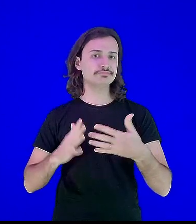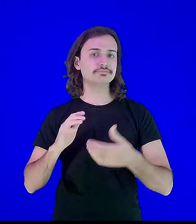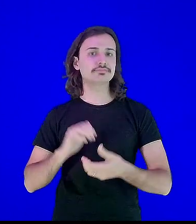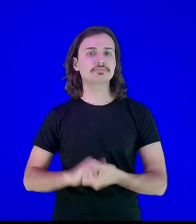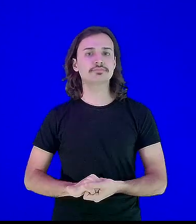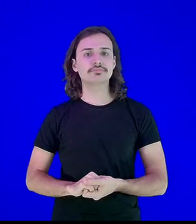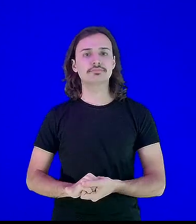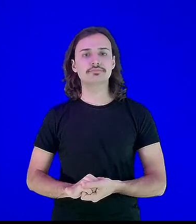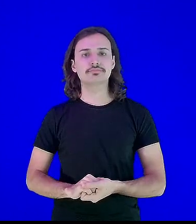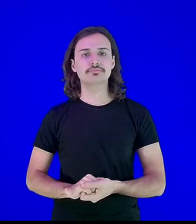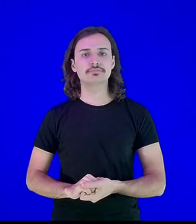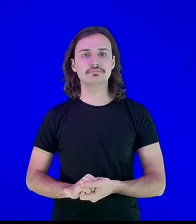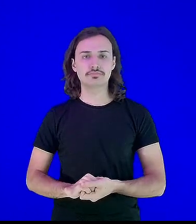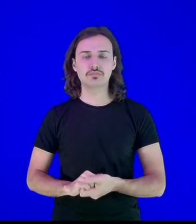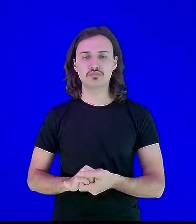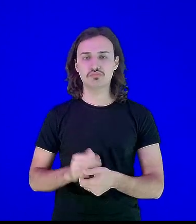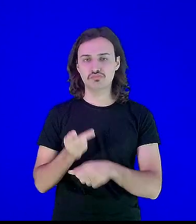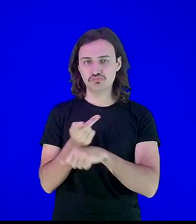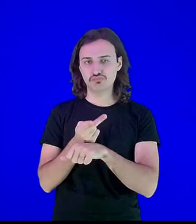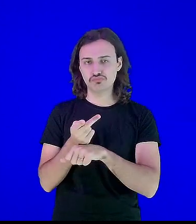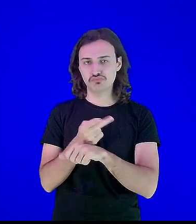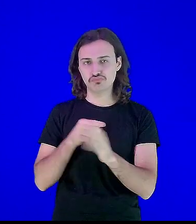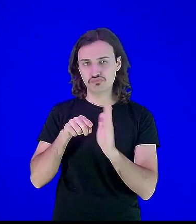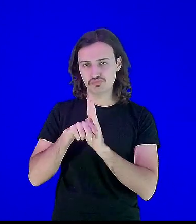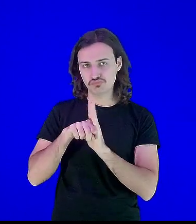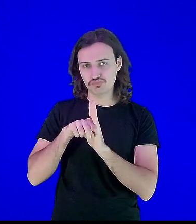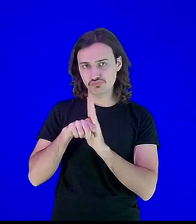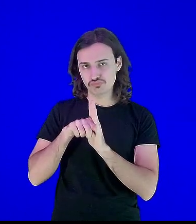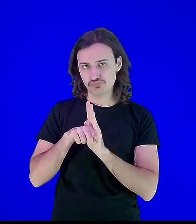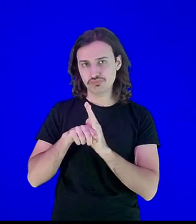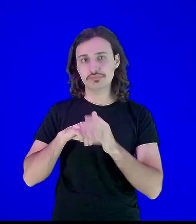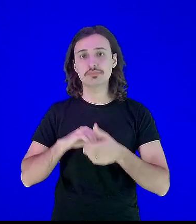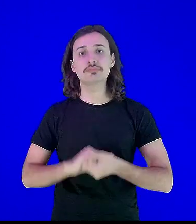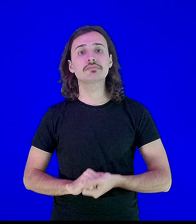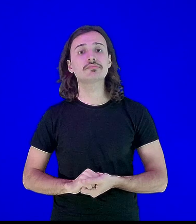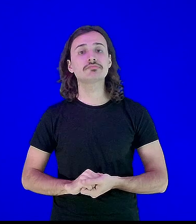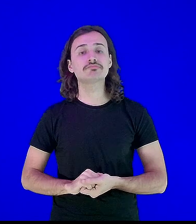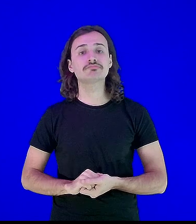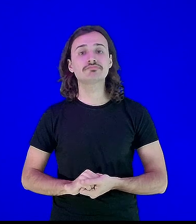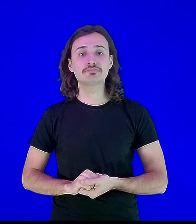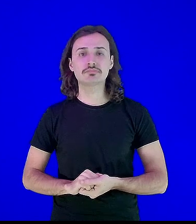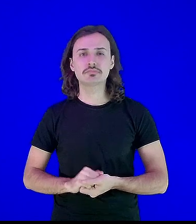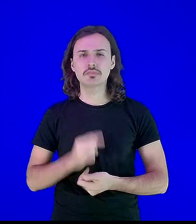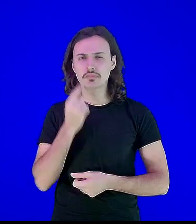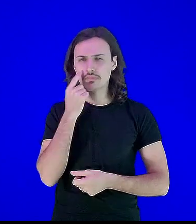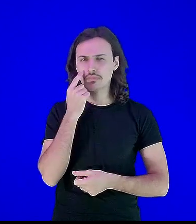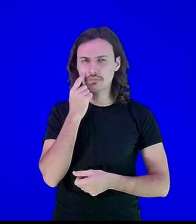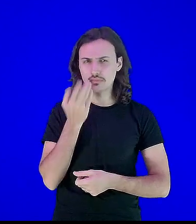let's try to find the best sign for it you you are seeing the signs changing